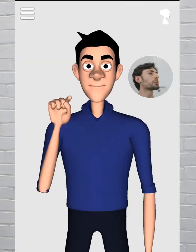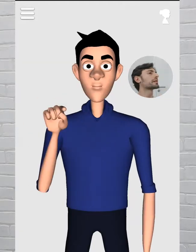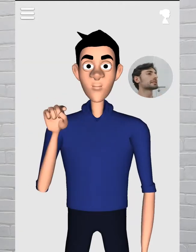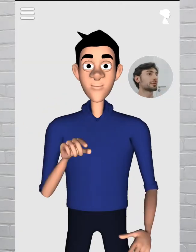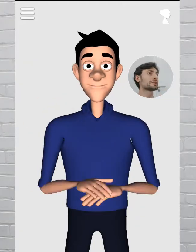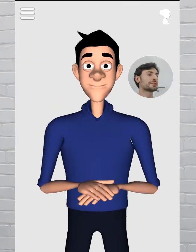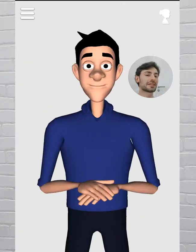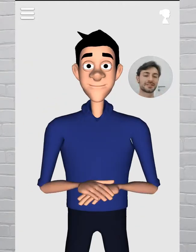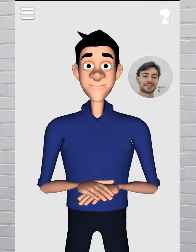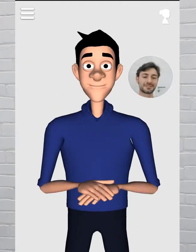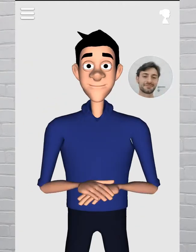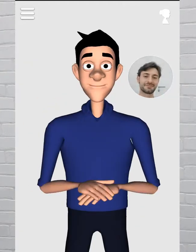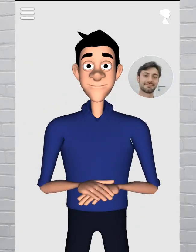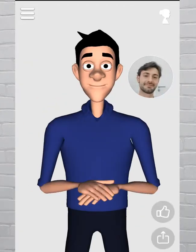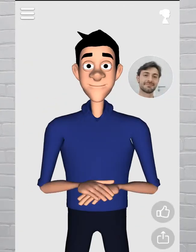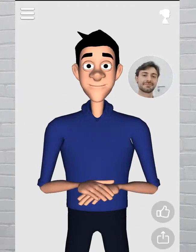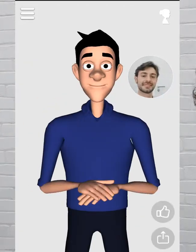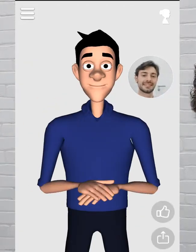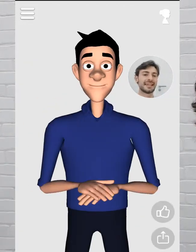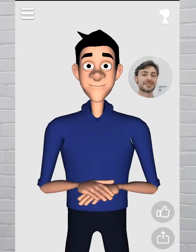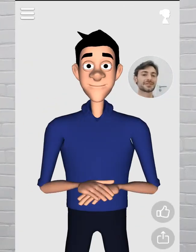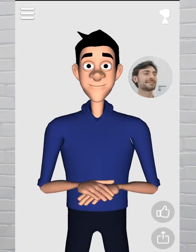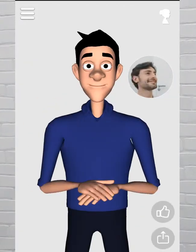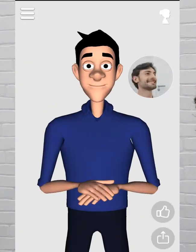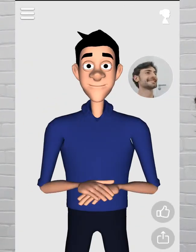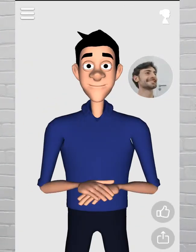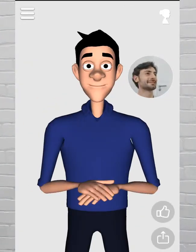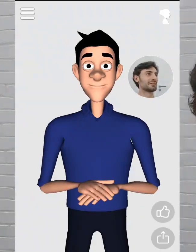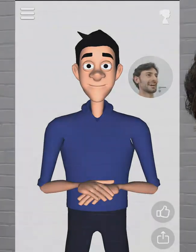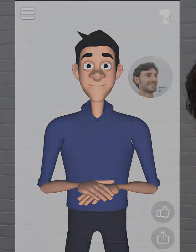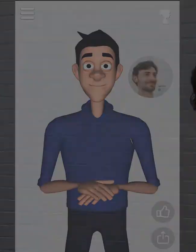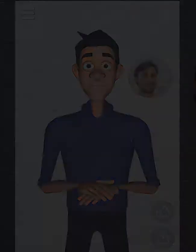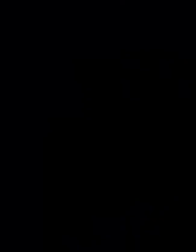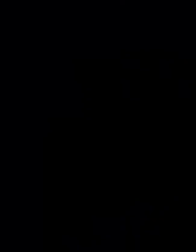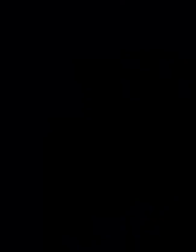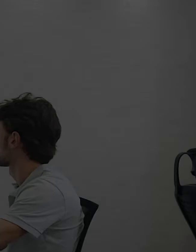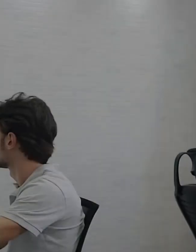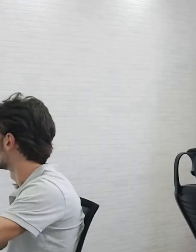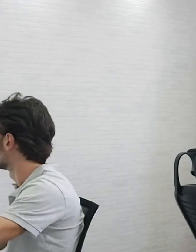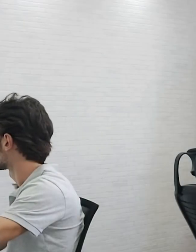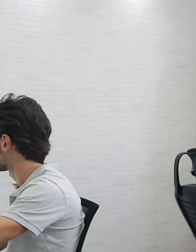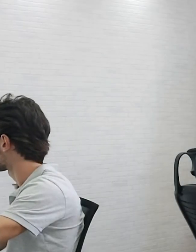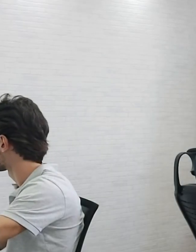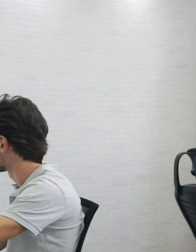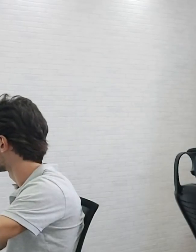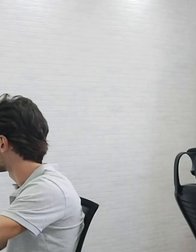And that's it. Let's go. Well, I'm here with After Effects.